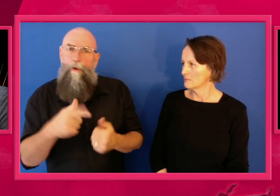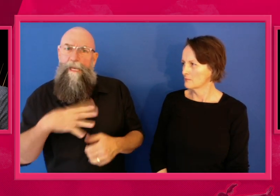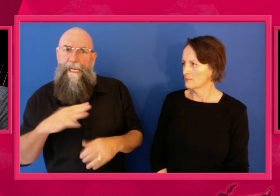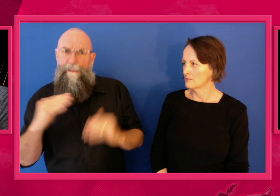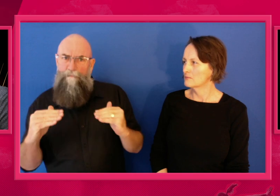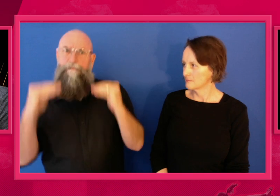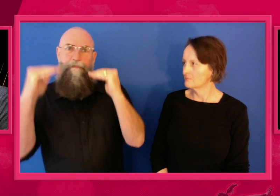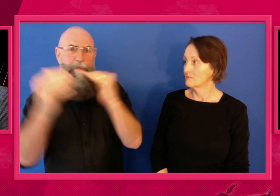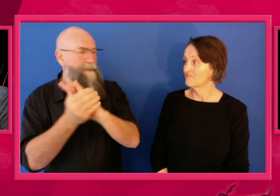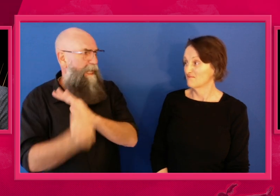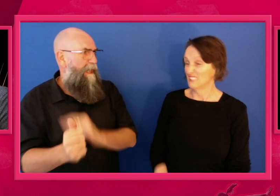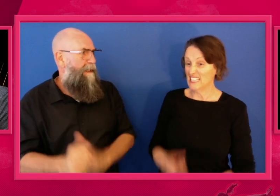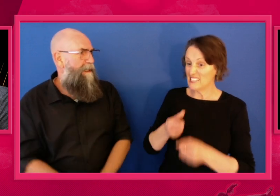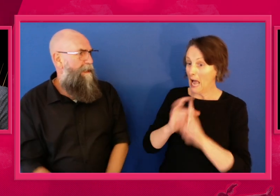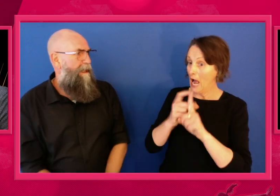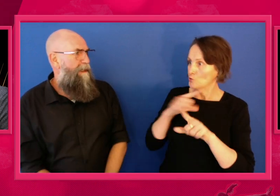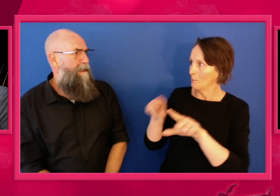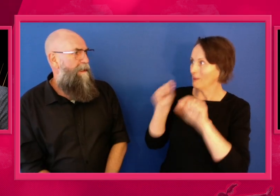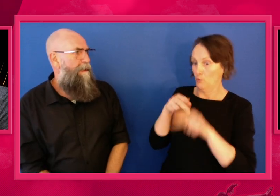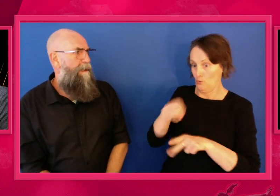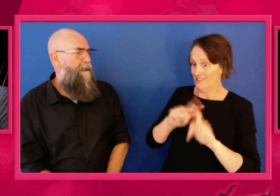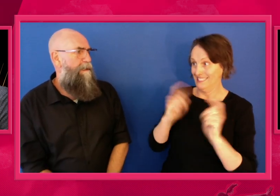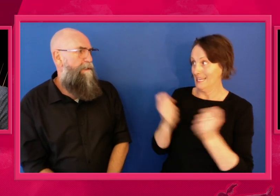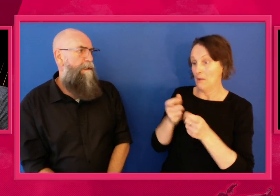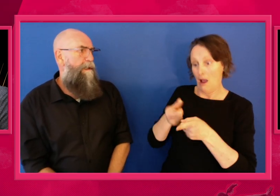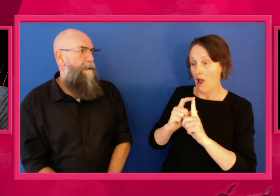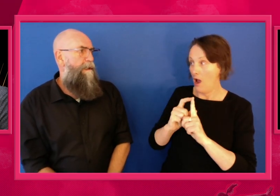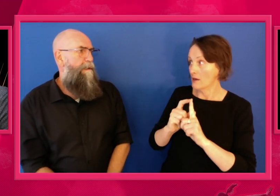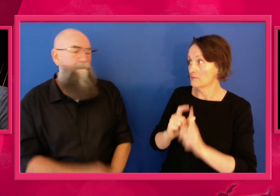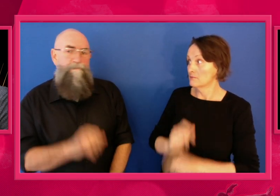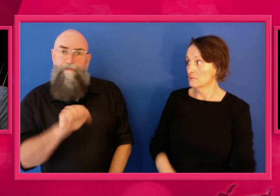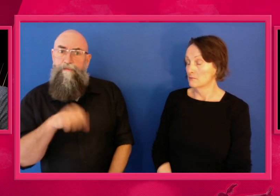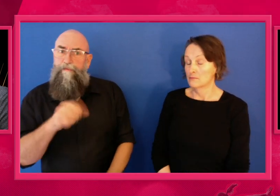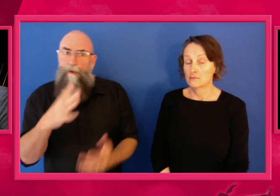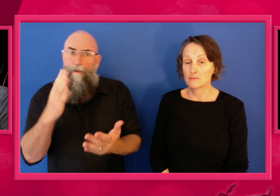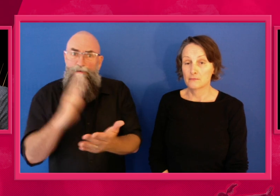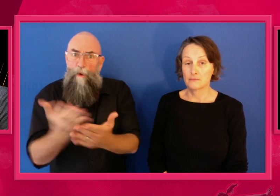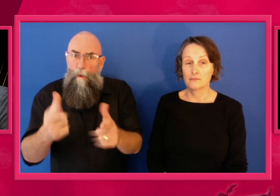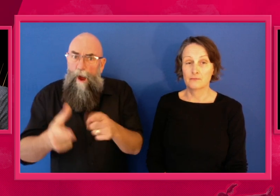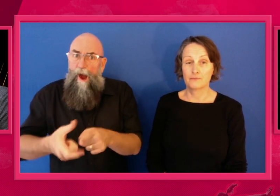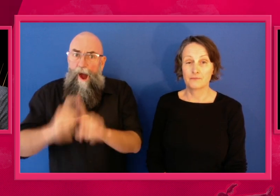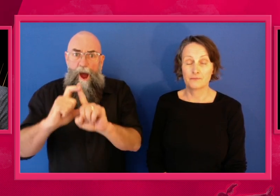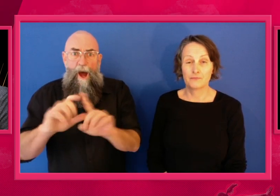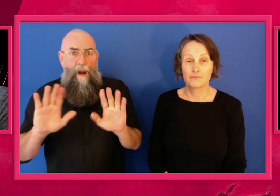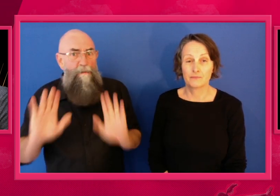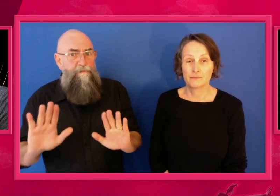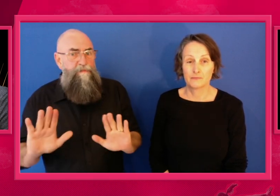Kurt Fearnley: It is just phenomenally hard. You might see a few development athletes make